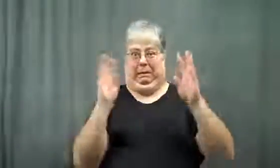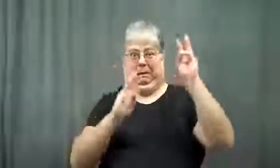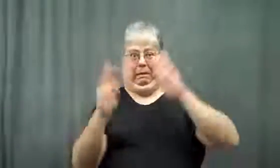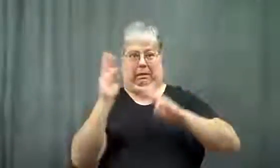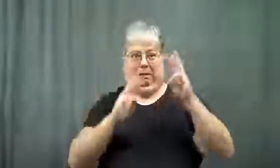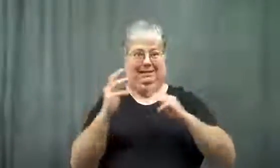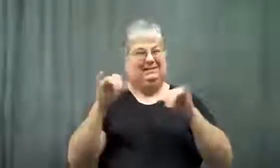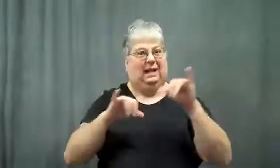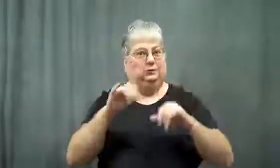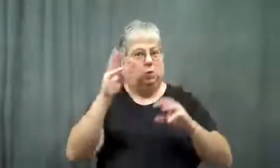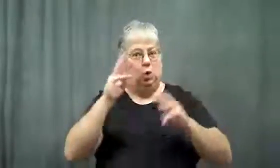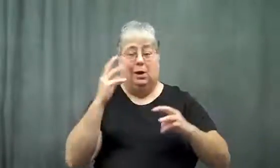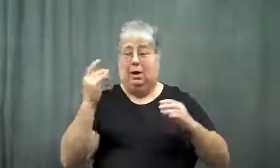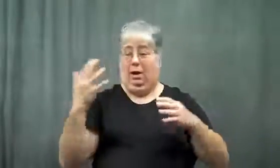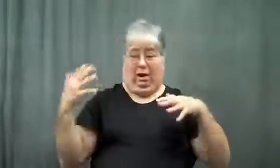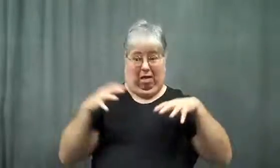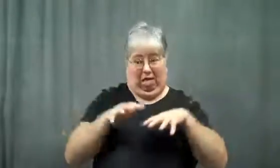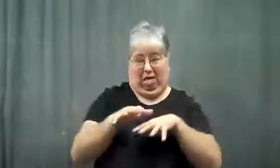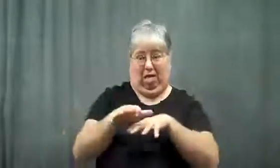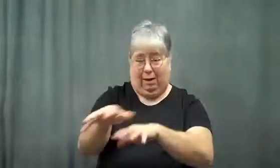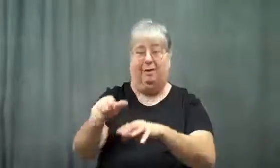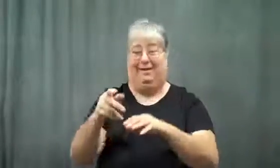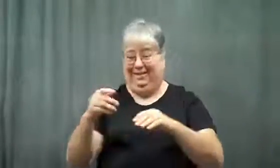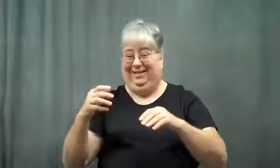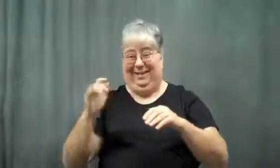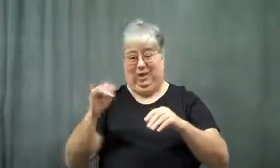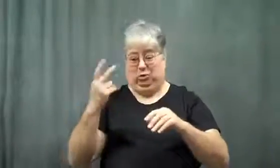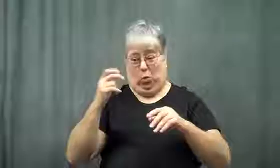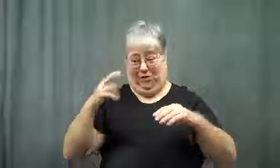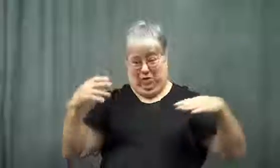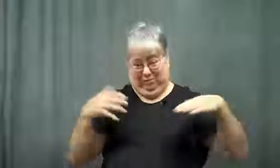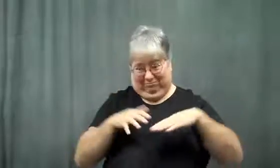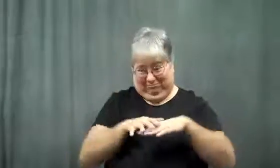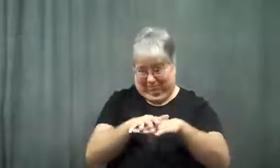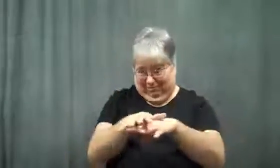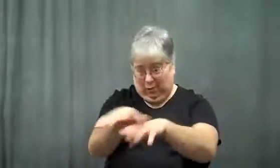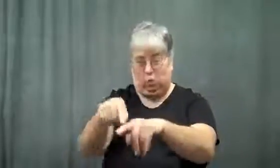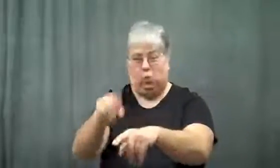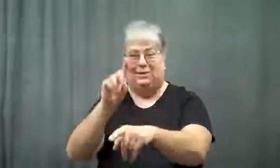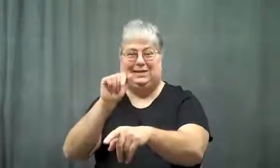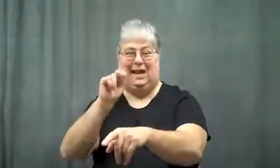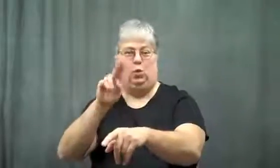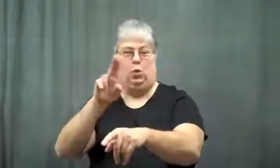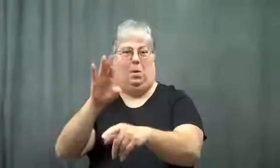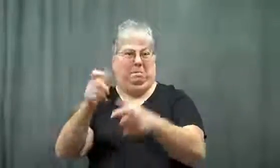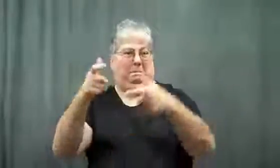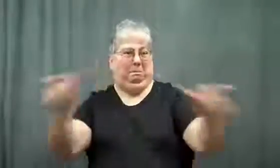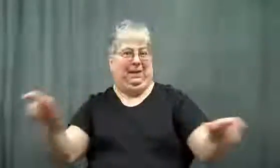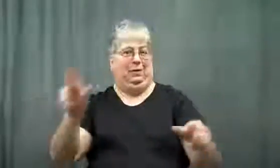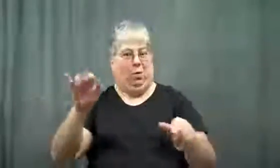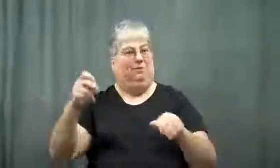People were worried about this getting into the the Danube,